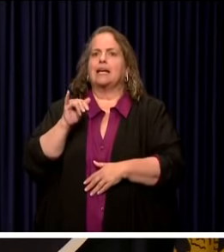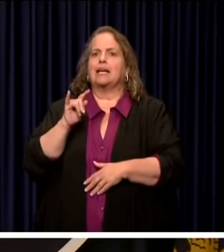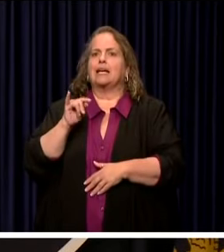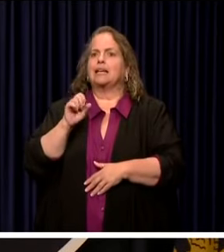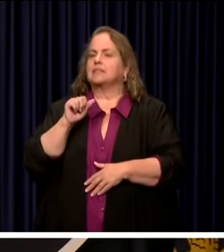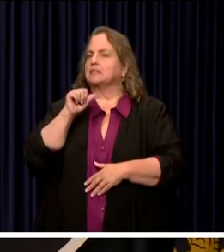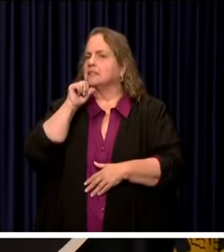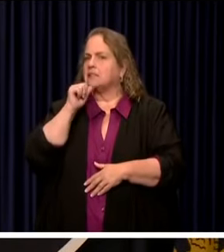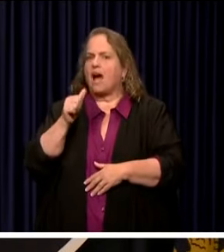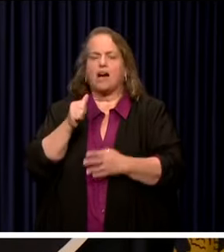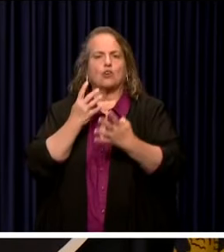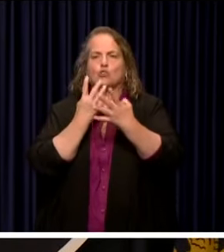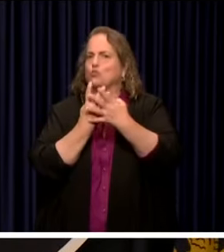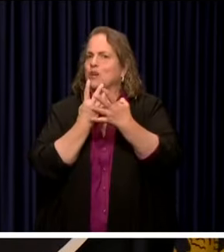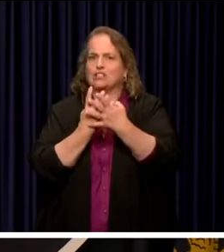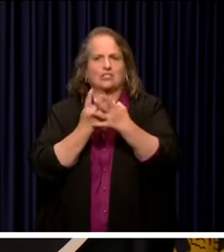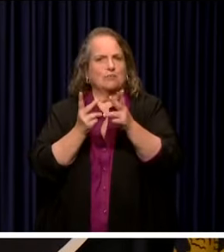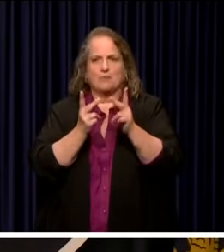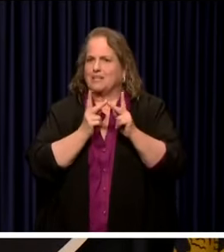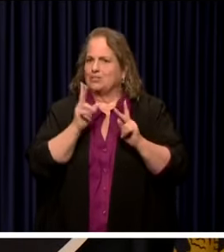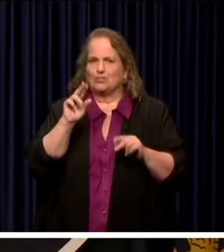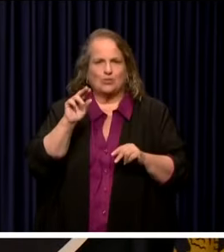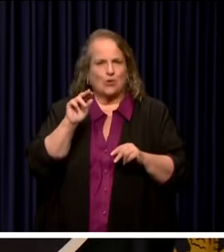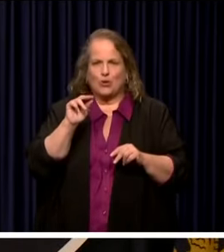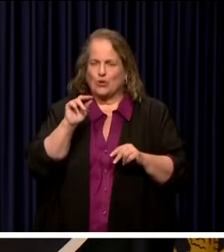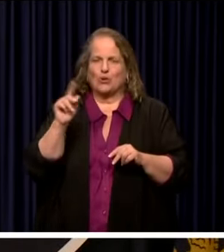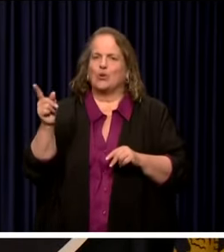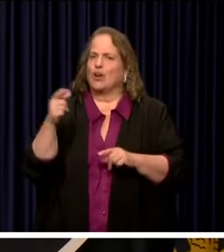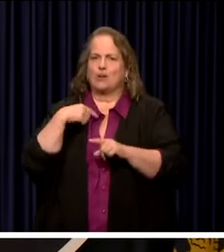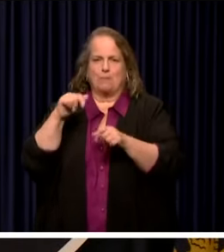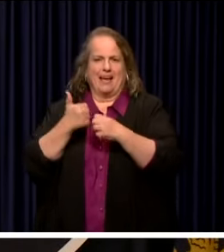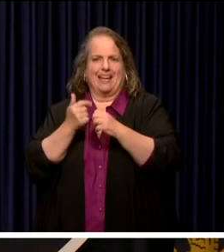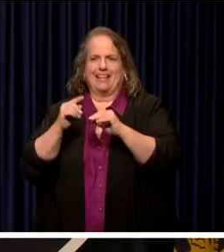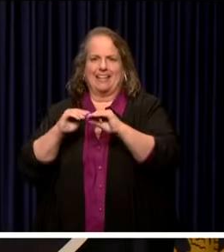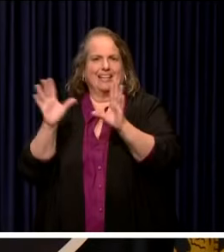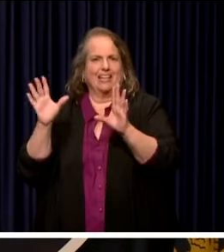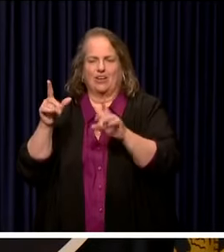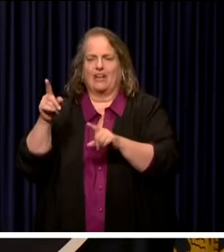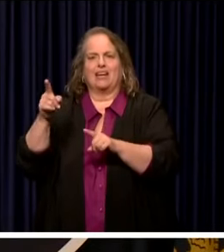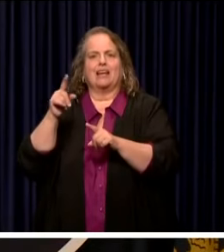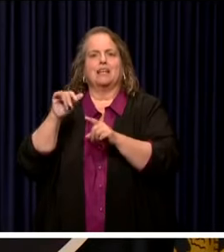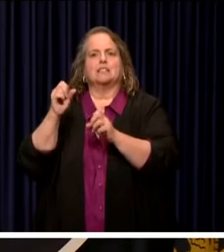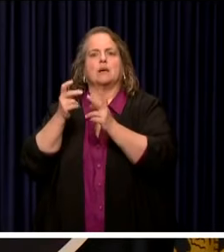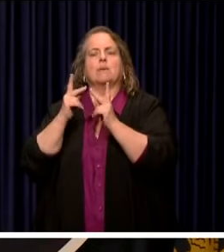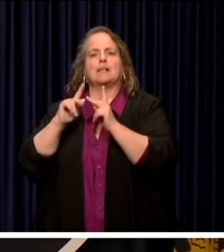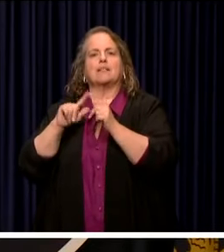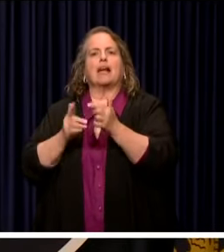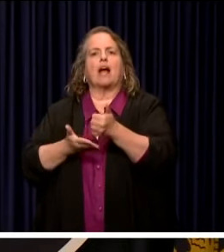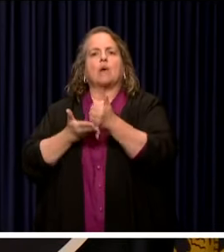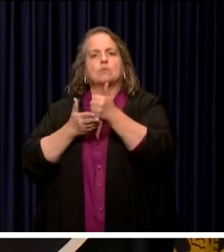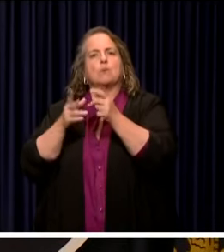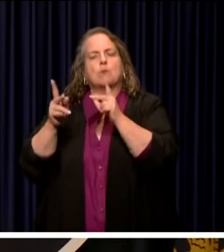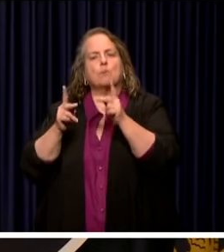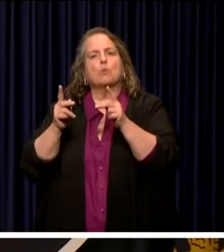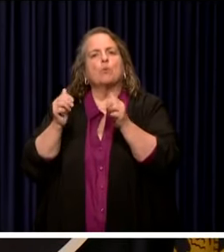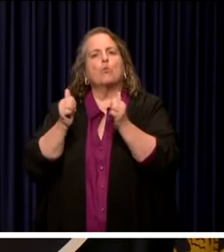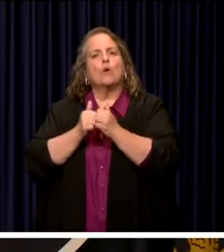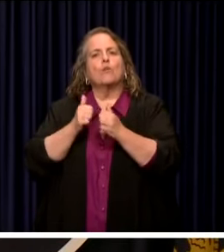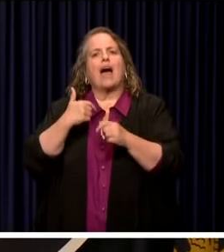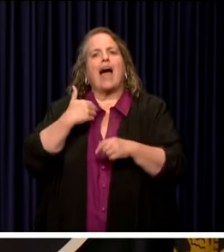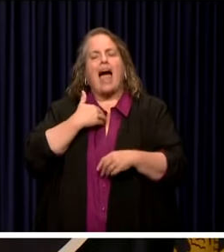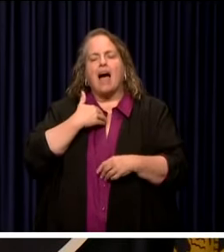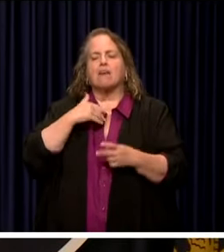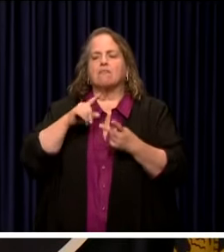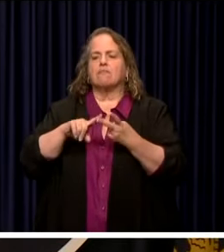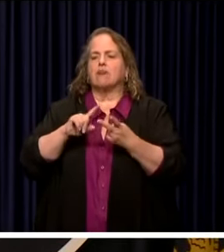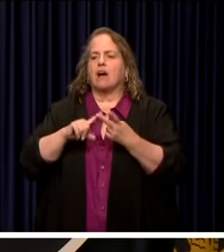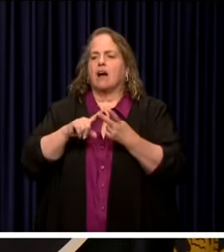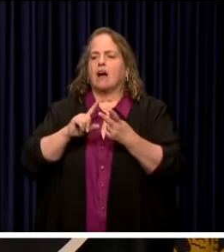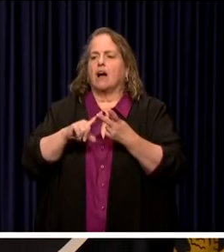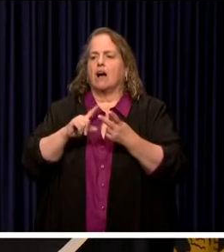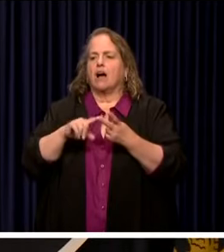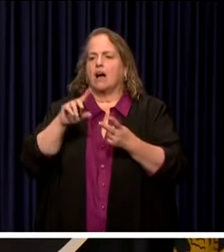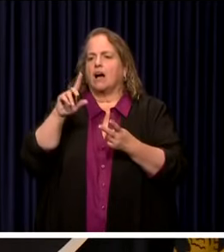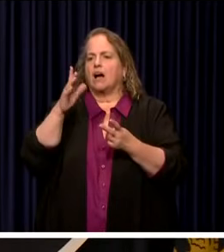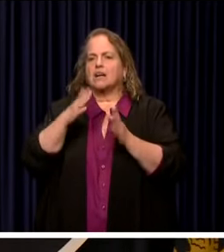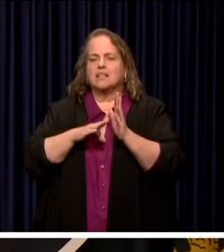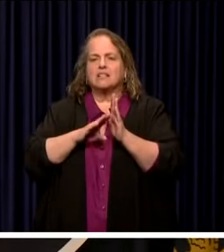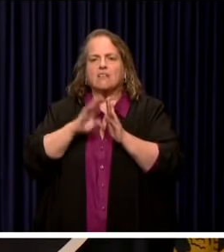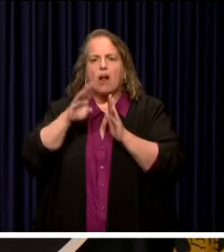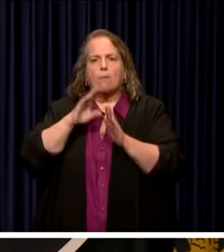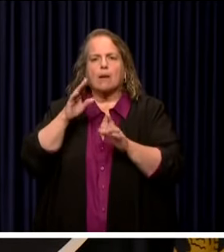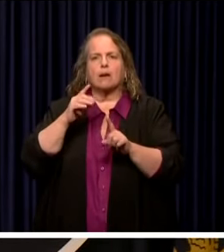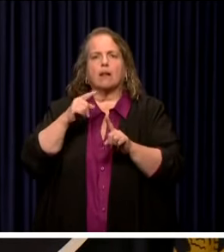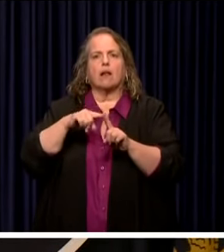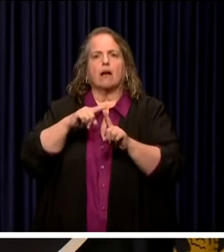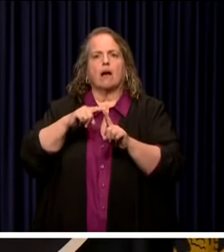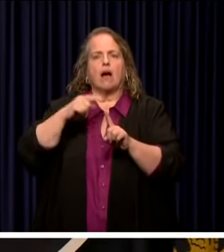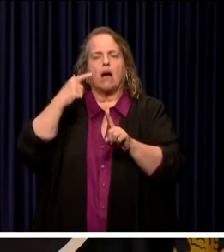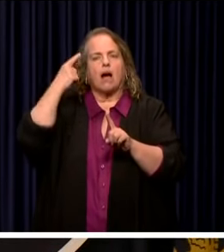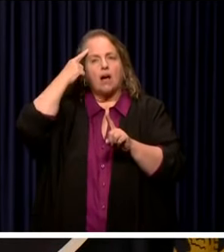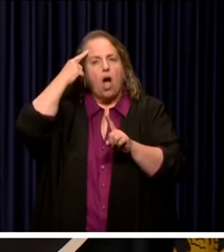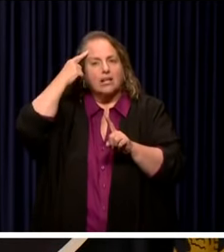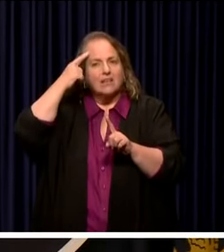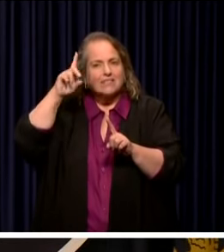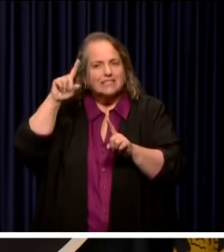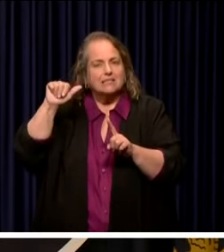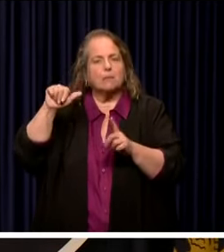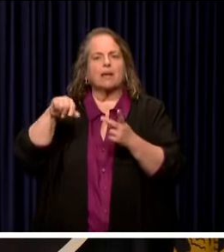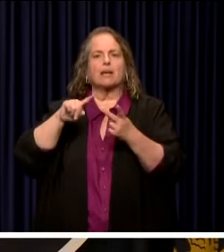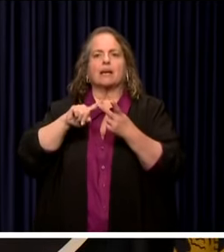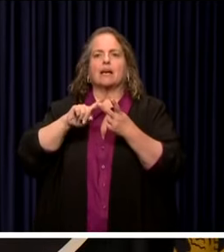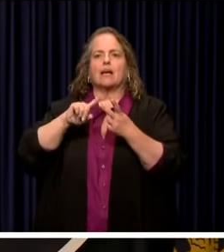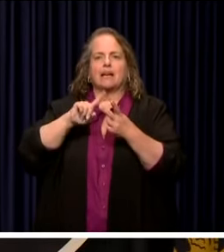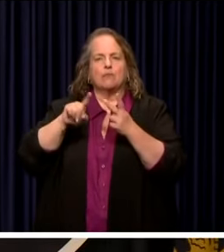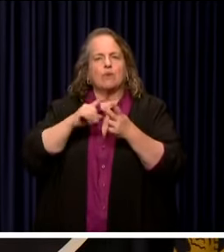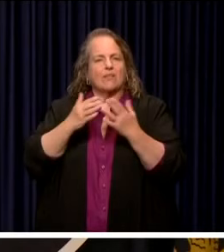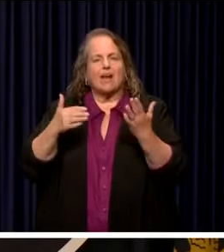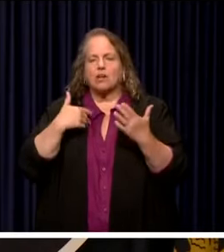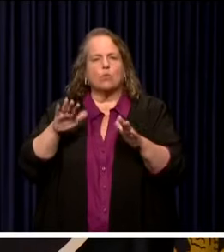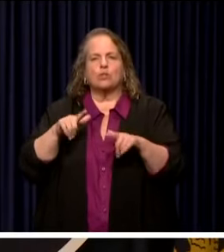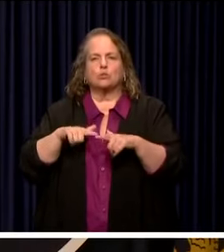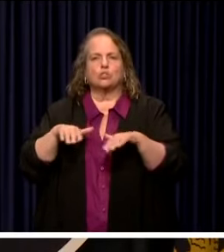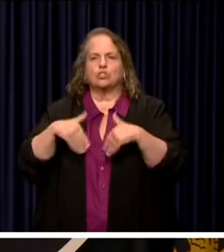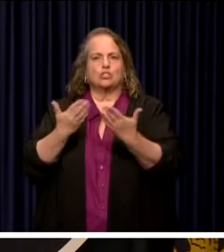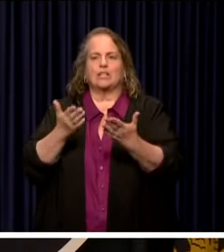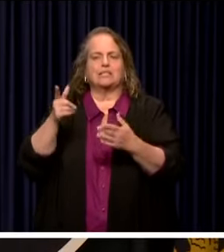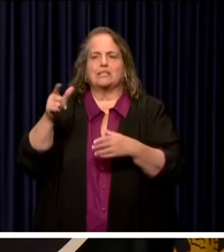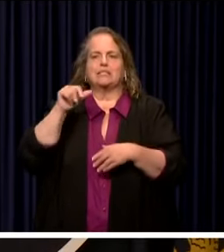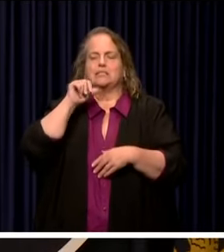[NON-AUDIBLE QUESTION]